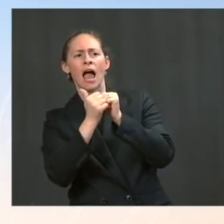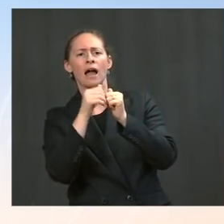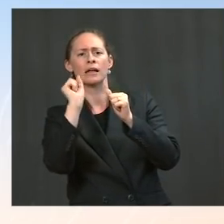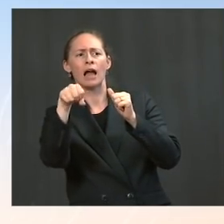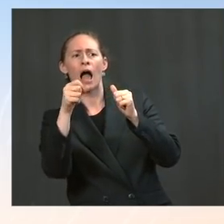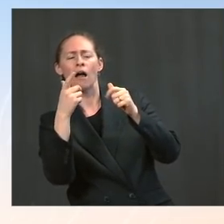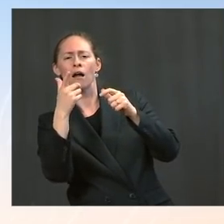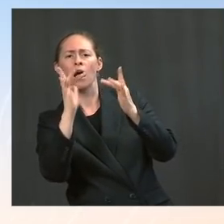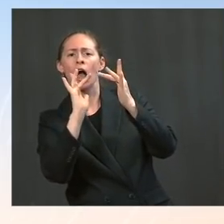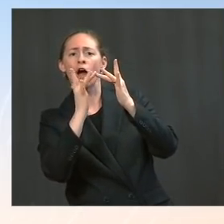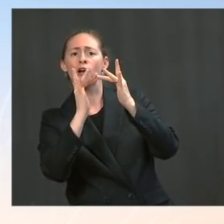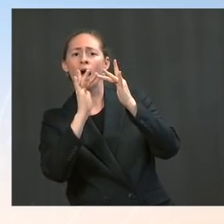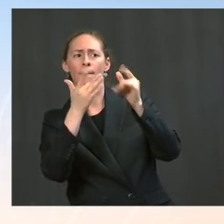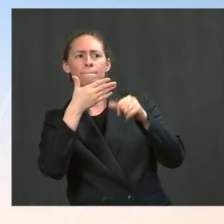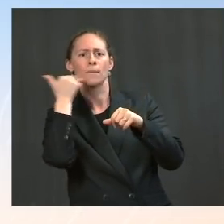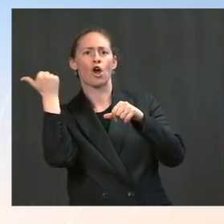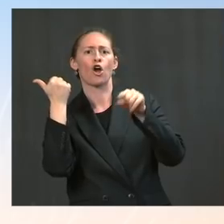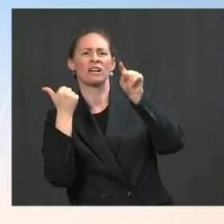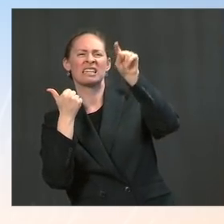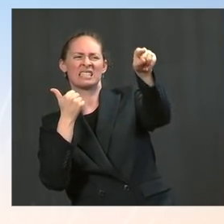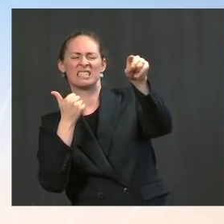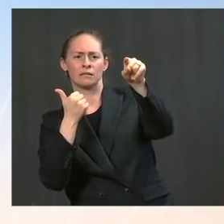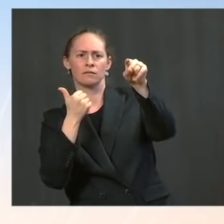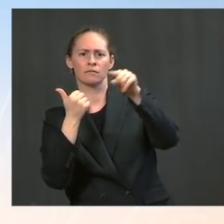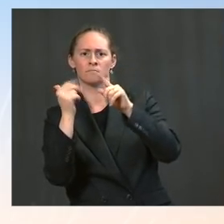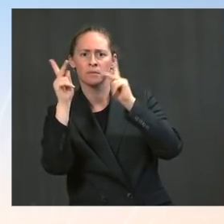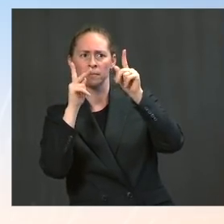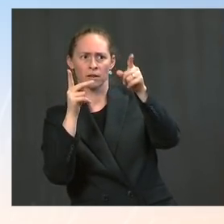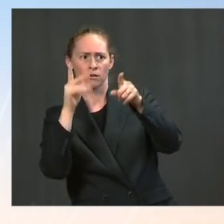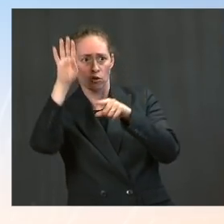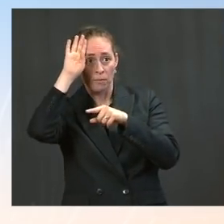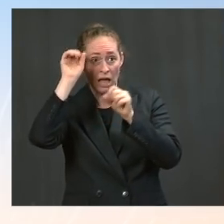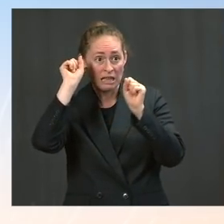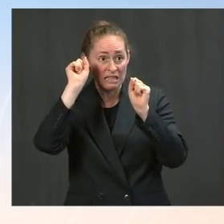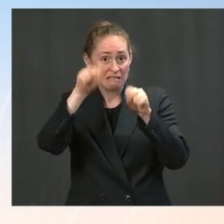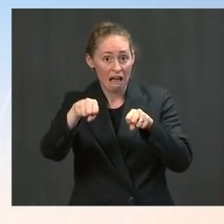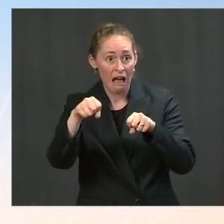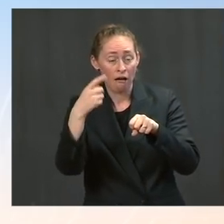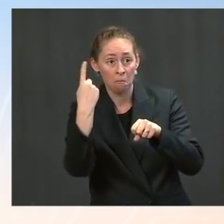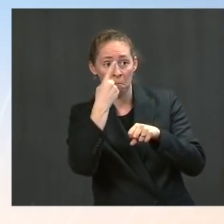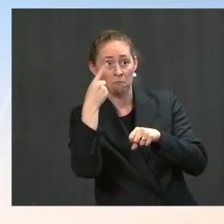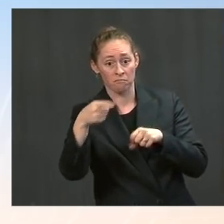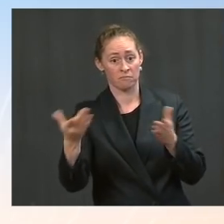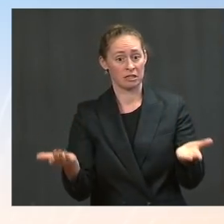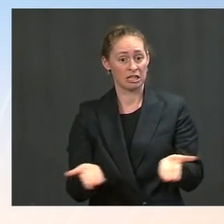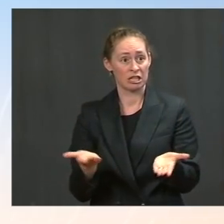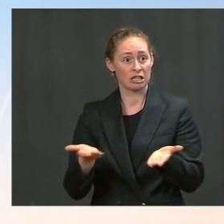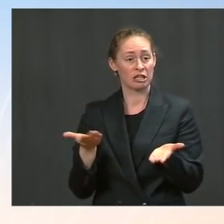if the White House or the administration has reached out to U.S. tech companies -- I mean the Googles of the world --